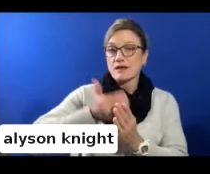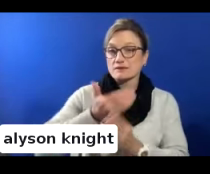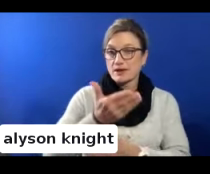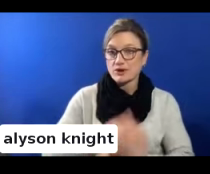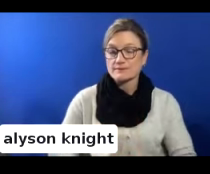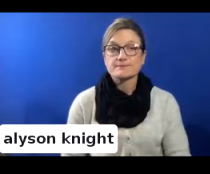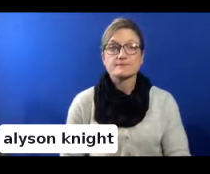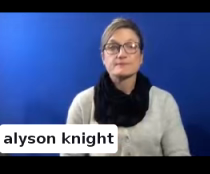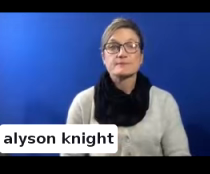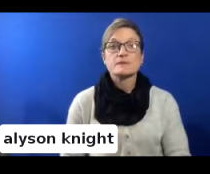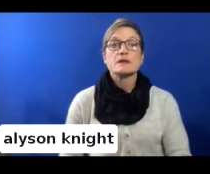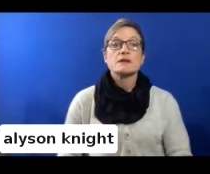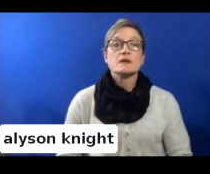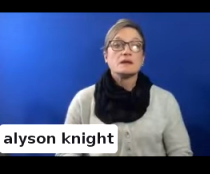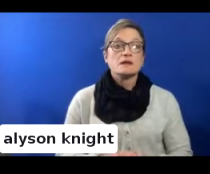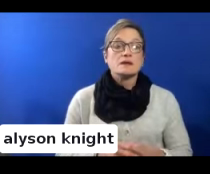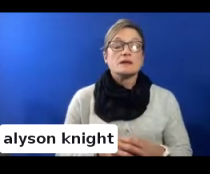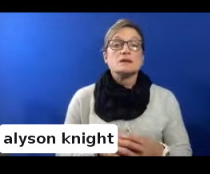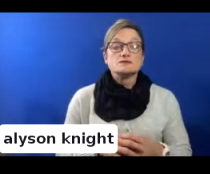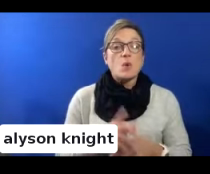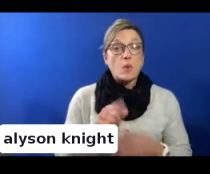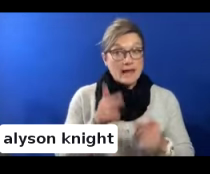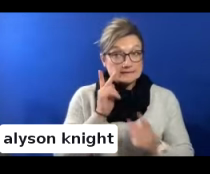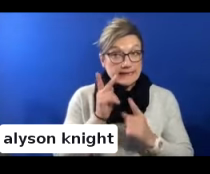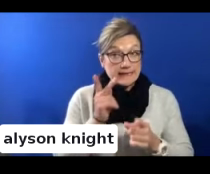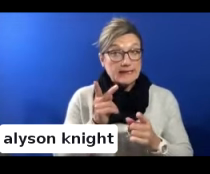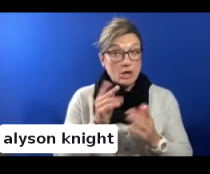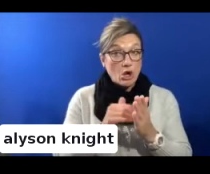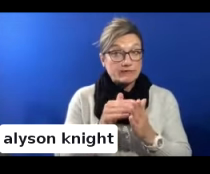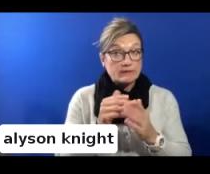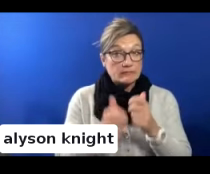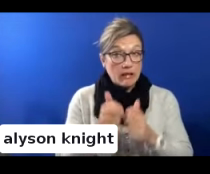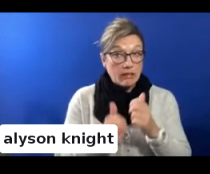The recurring issues that I'm seeing is a blank file being attached.